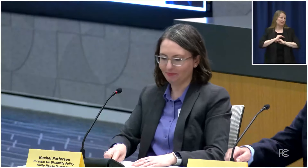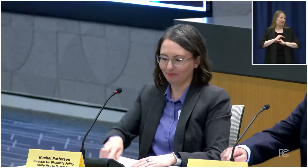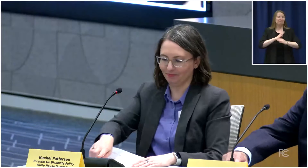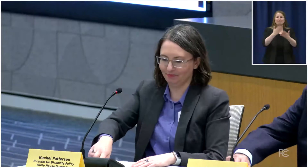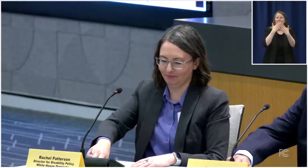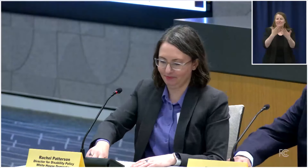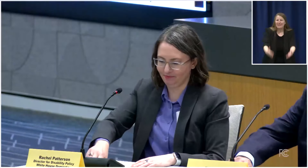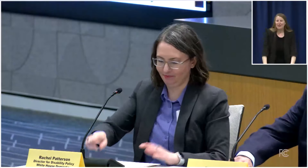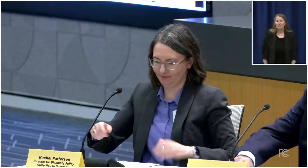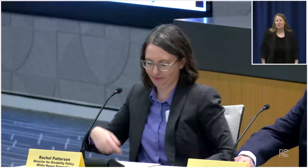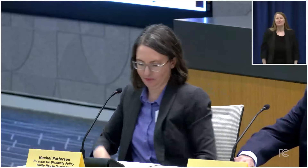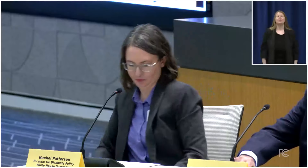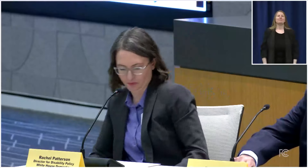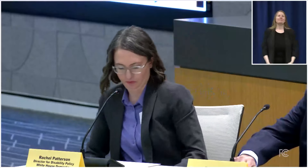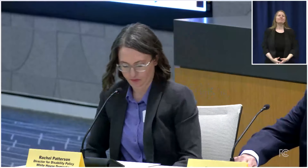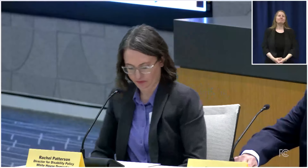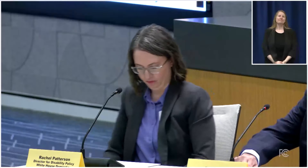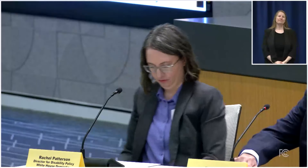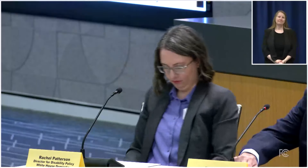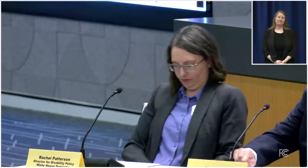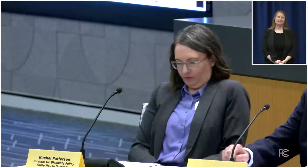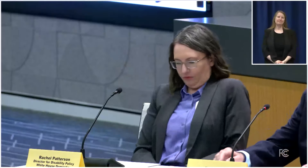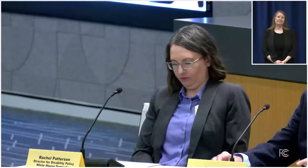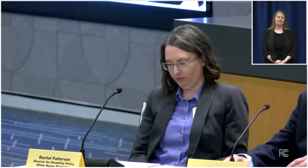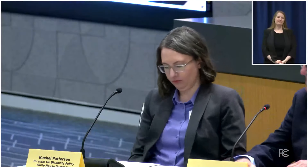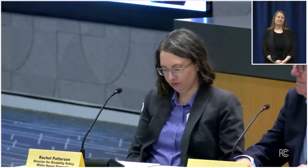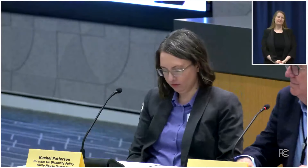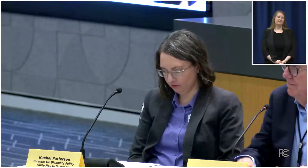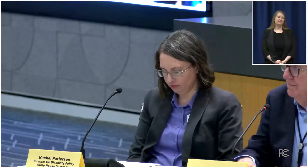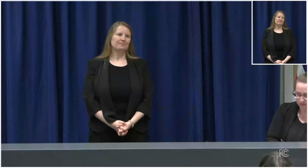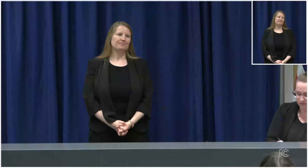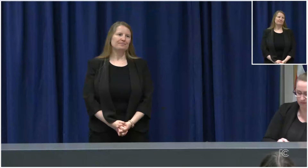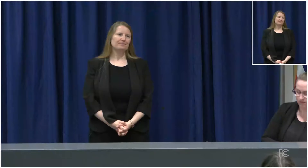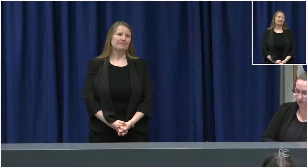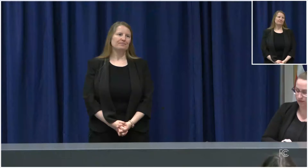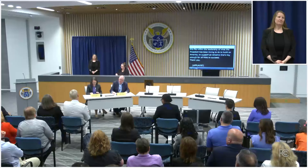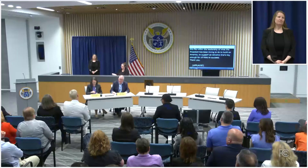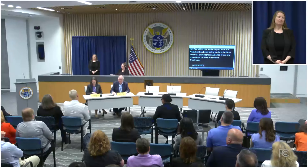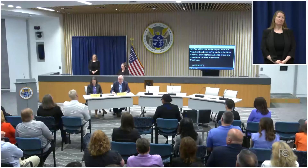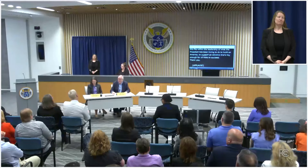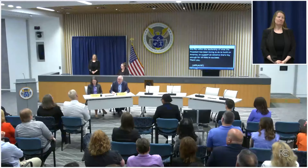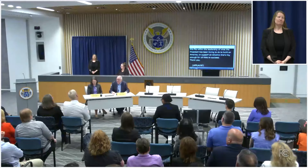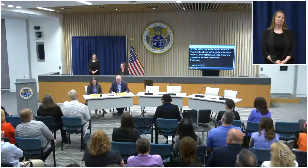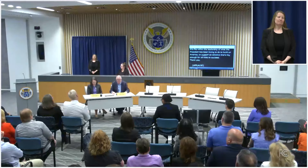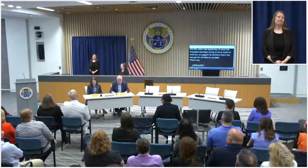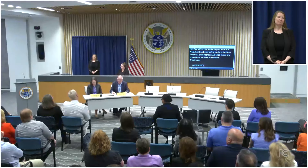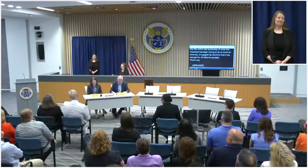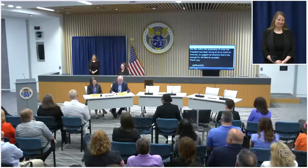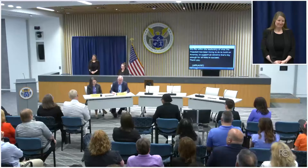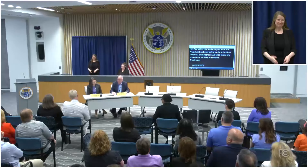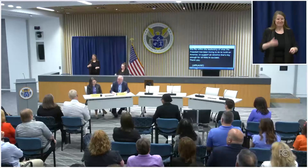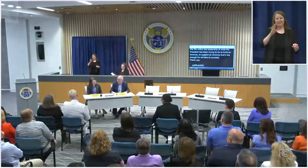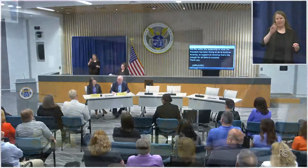LEADERSHIP OF WHAT THE PRESIDENT HAS BEEN TRYING TO DO TO BUILD AN AMERICA, TO SUPPORT AN AMERICA THAT'S BIG ENOUGH FOR ALL FOLKS TO